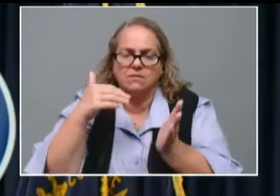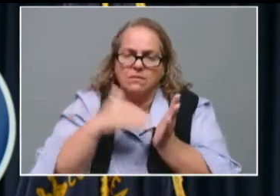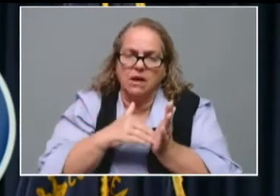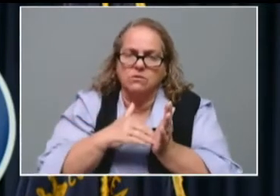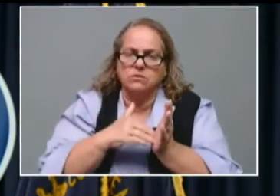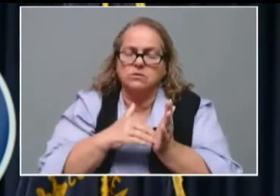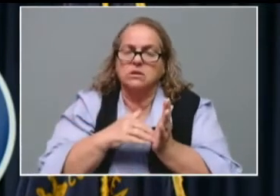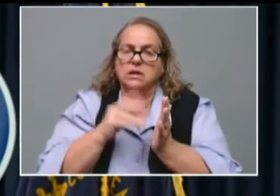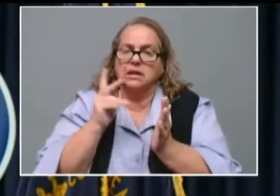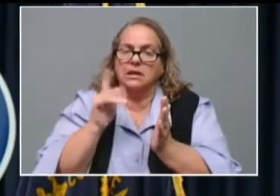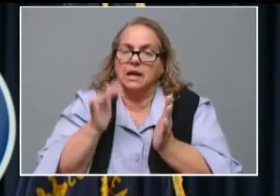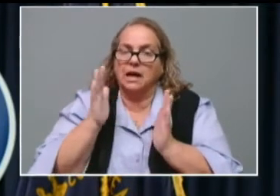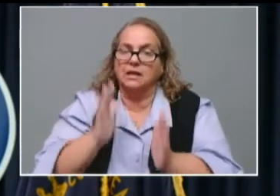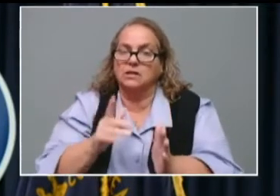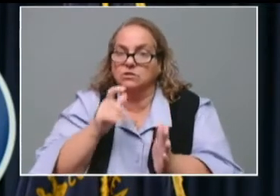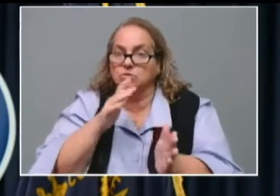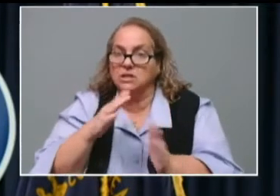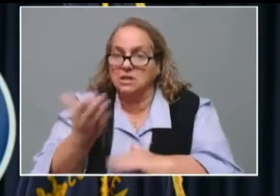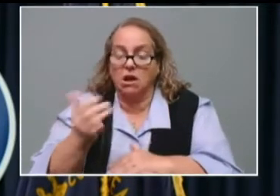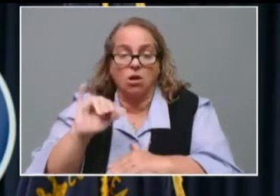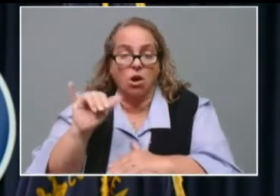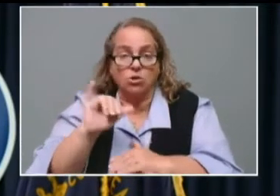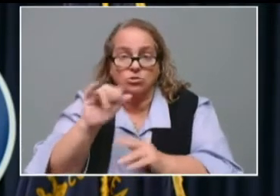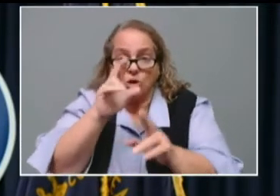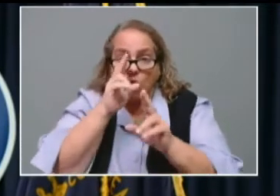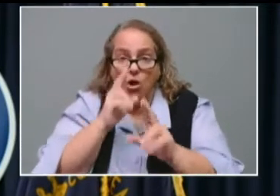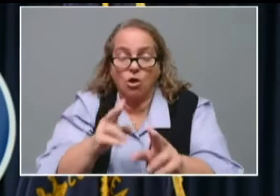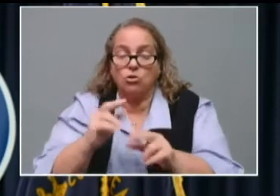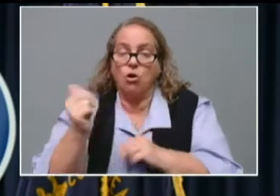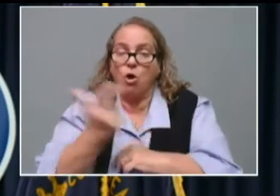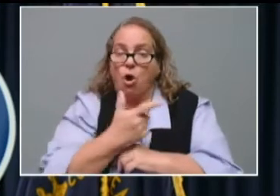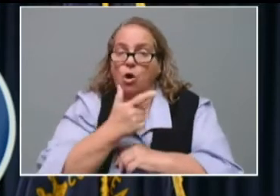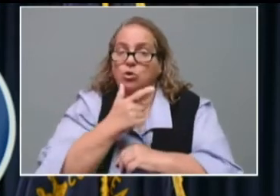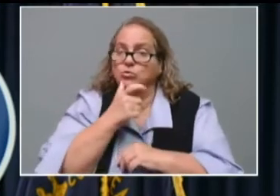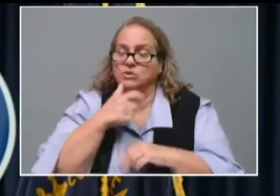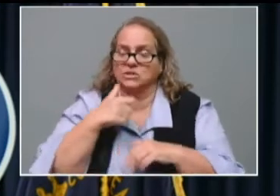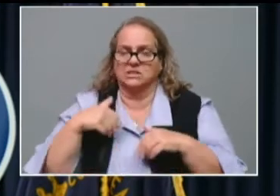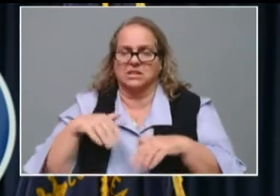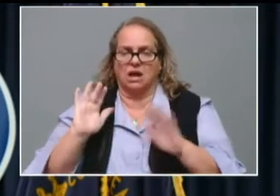and also honoring everyone else is sacrifice. Now the heroic deeds of our